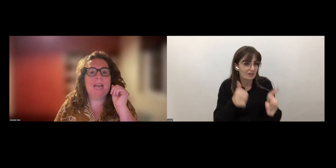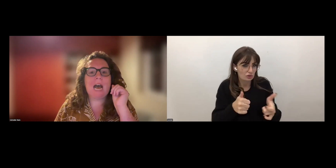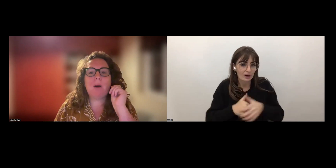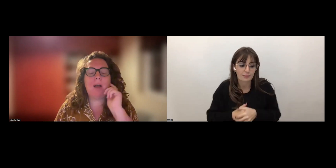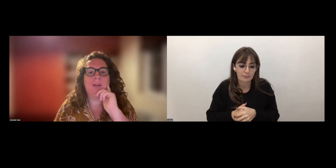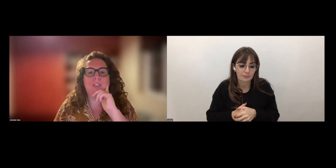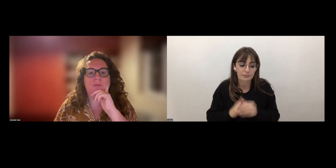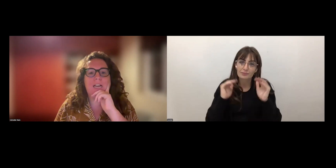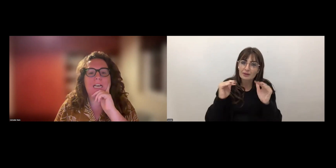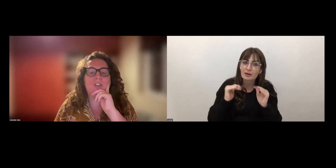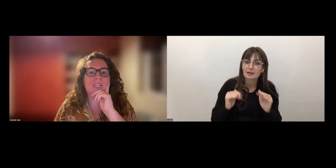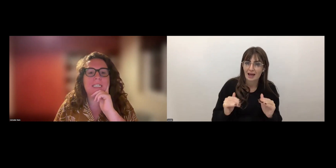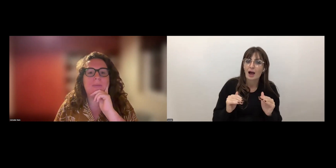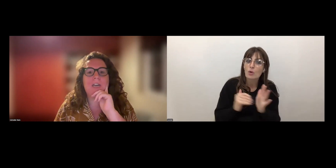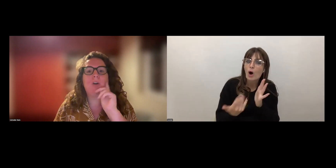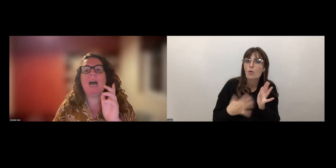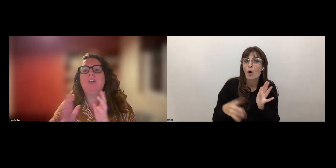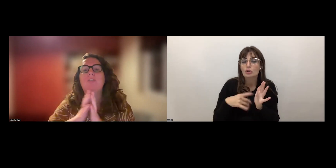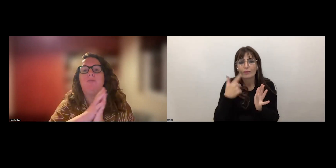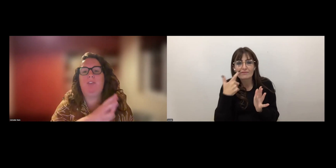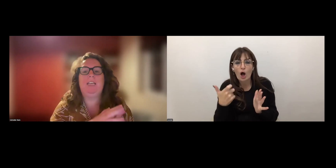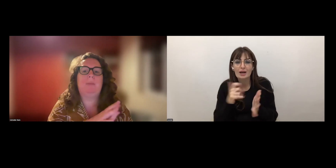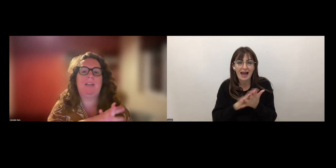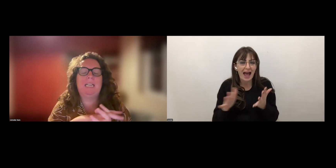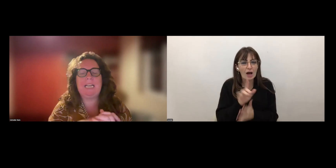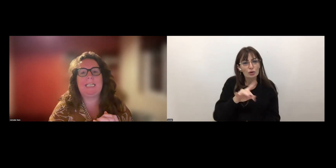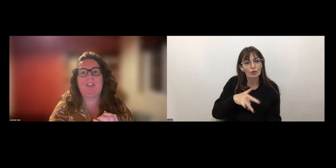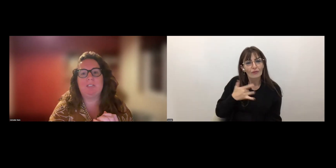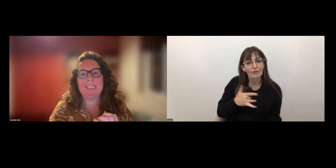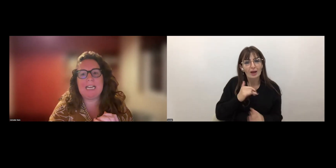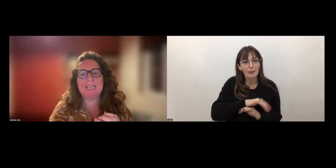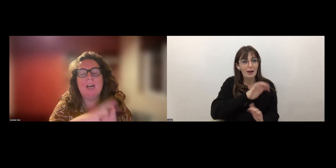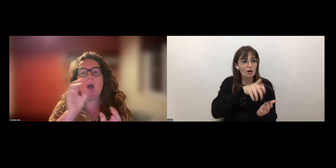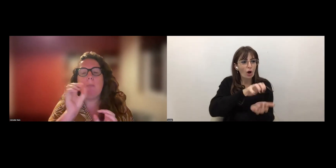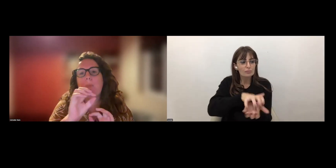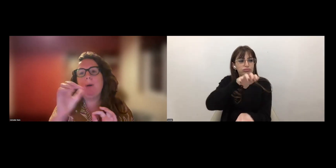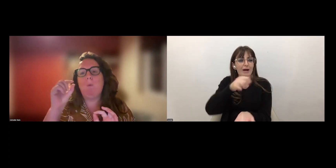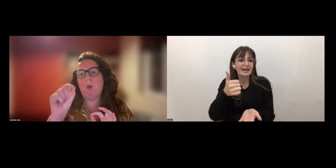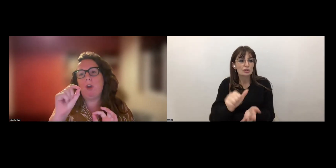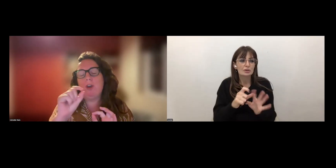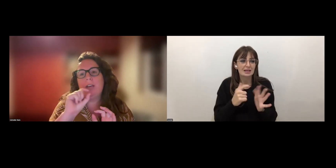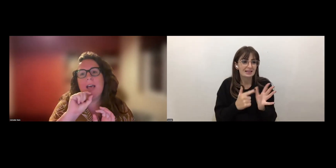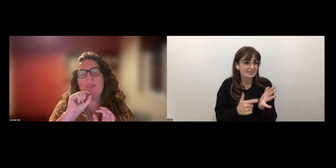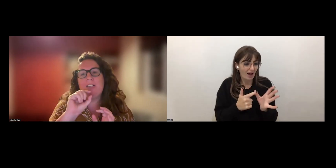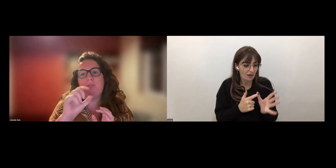Now I want to find out how do you feel about collecting and using data? Pop a word that